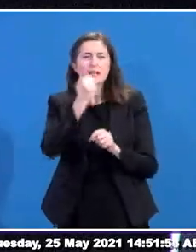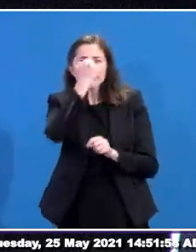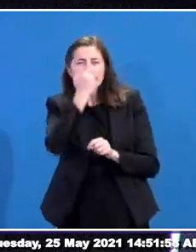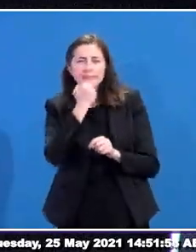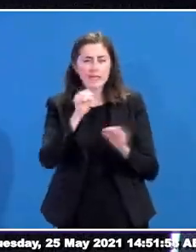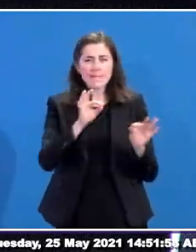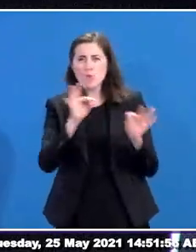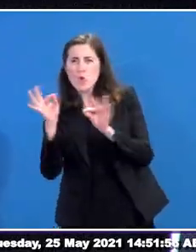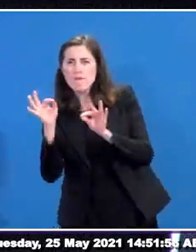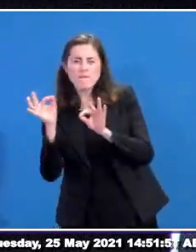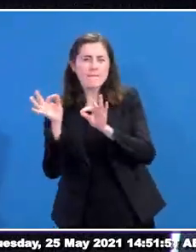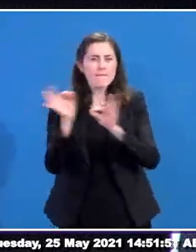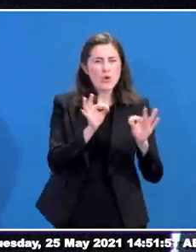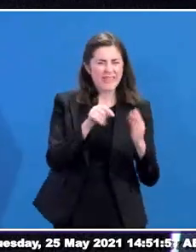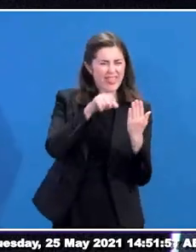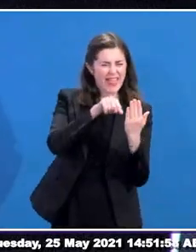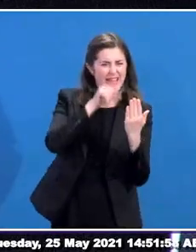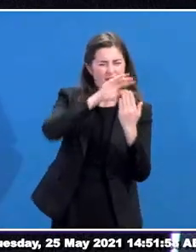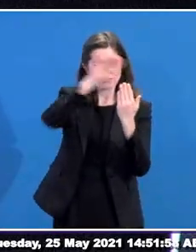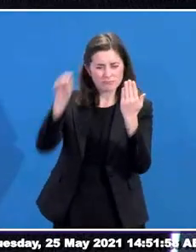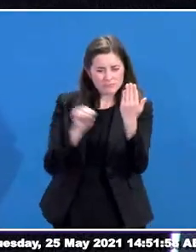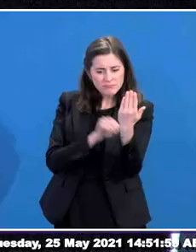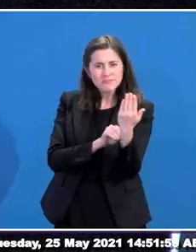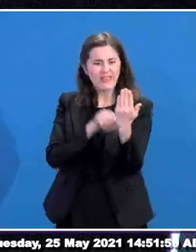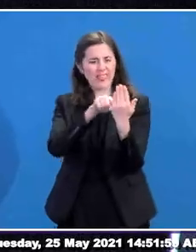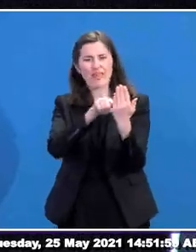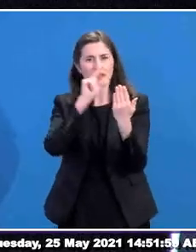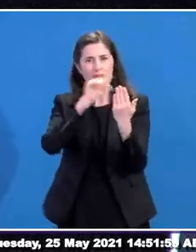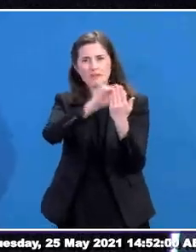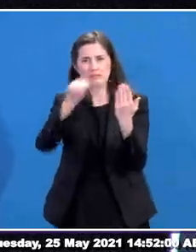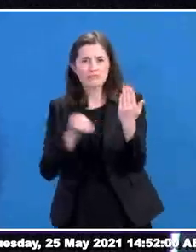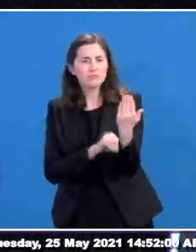belong there, you can put that down in a different category.